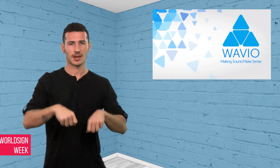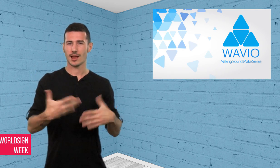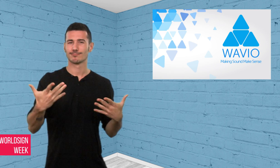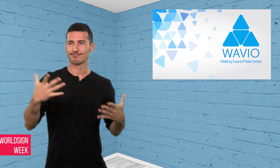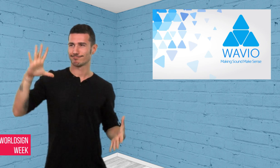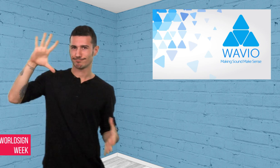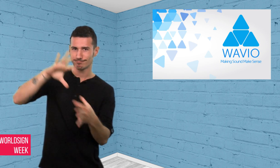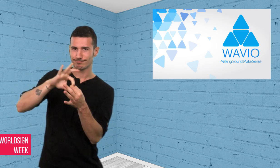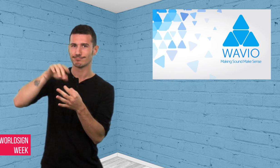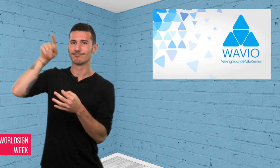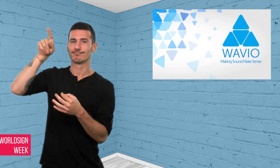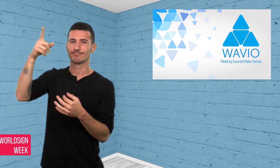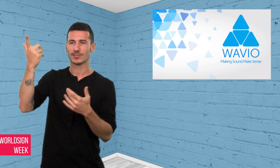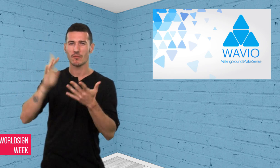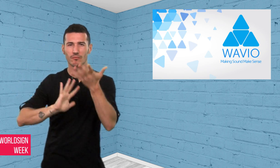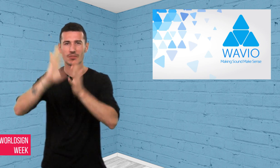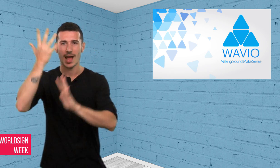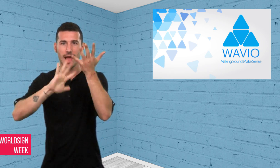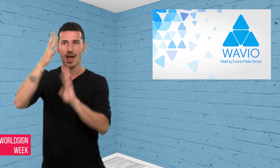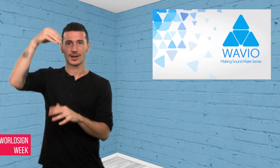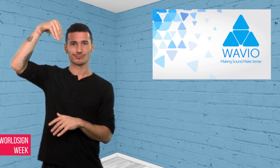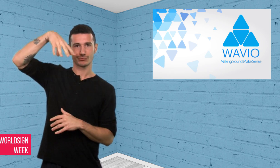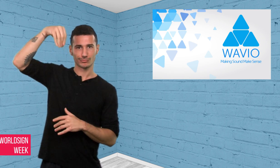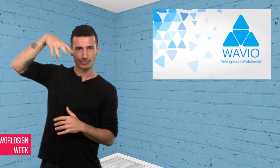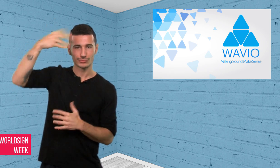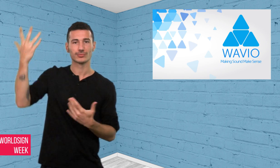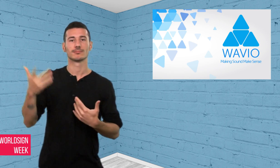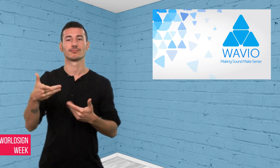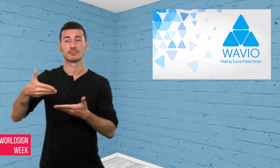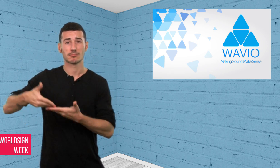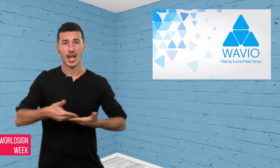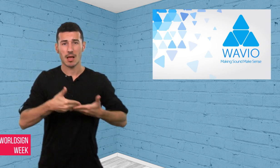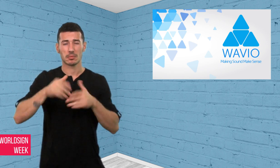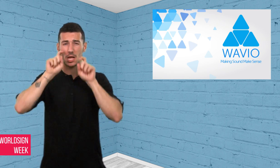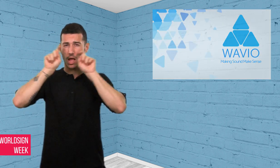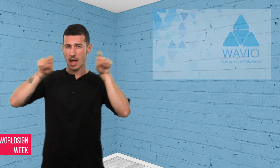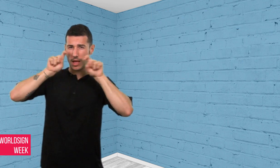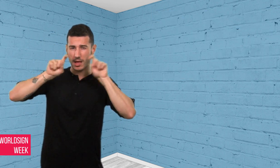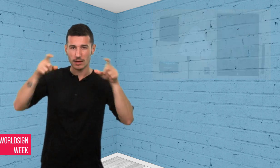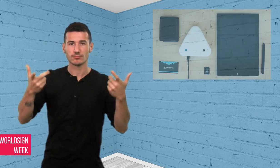You can train Wavio to detect smoke detectors,